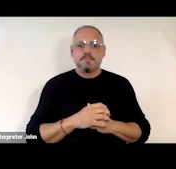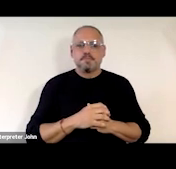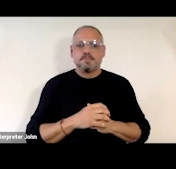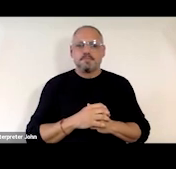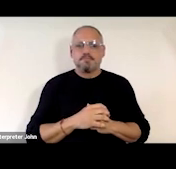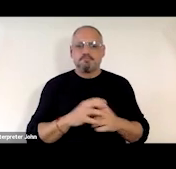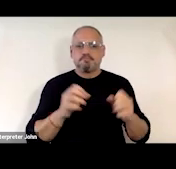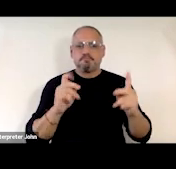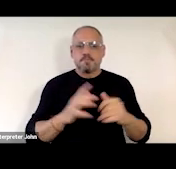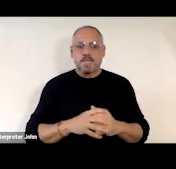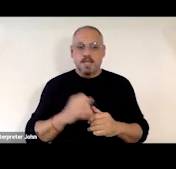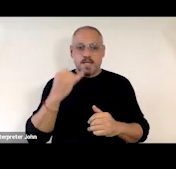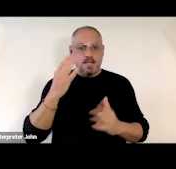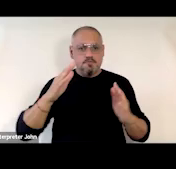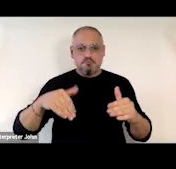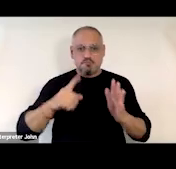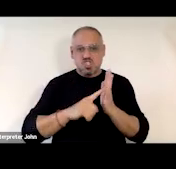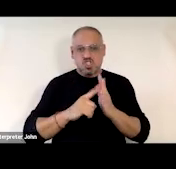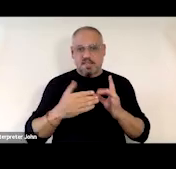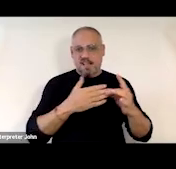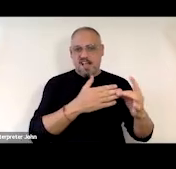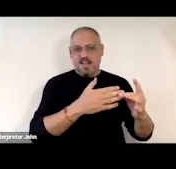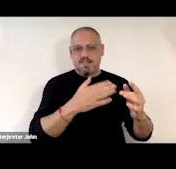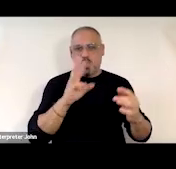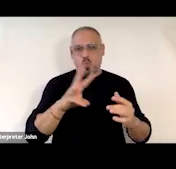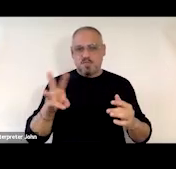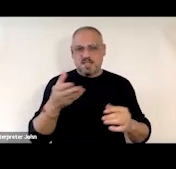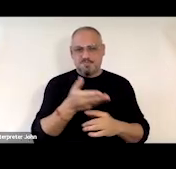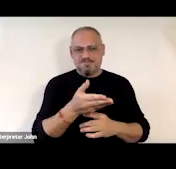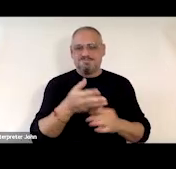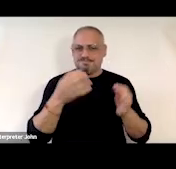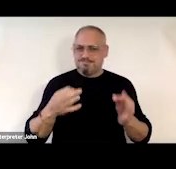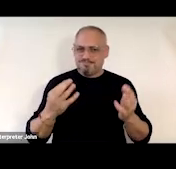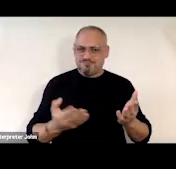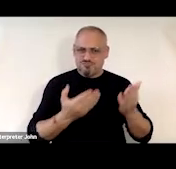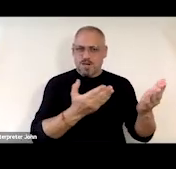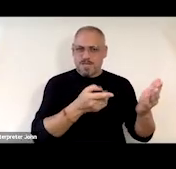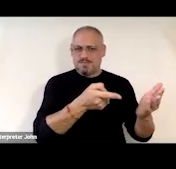Okay, so if you haven't checked out this guide on our website, I definitely recommend checking it out.